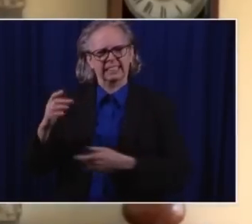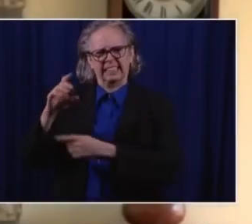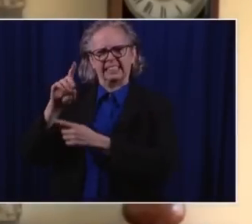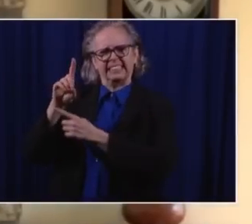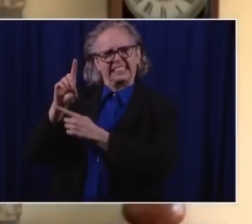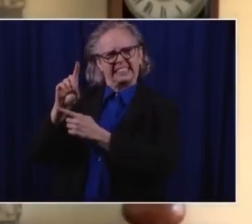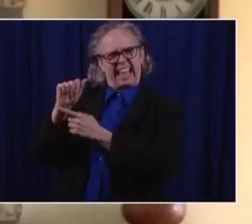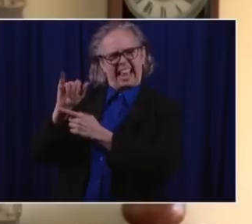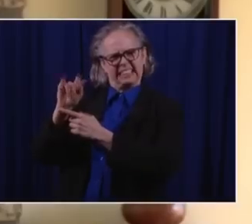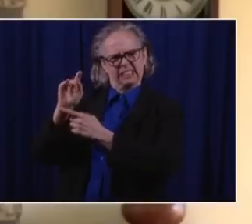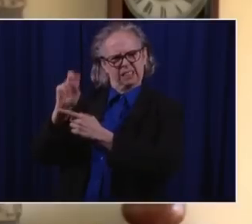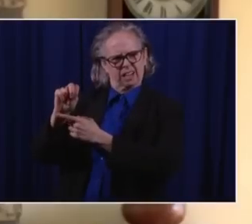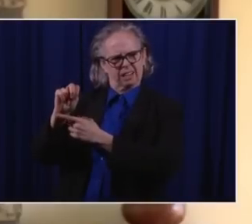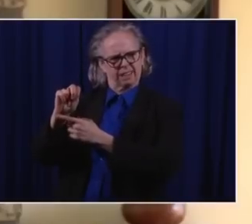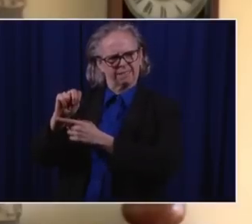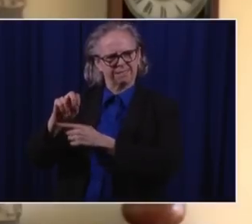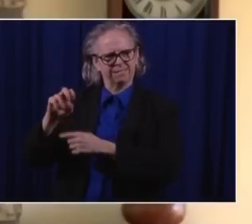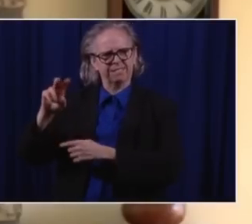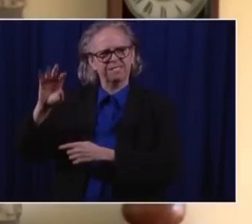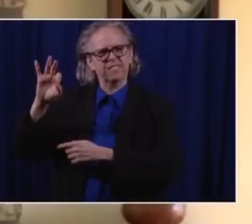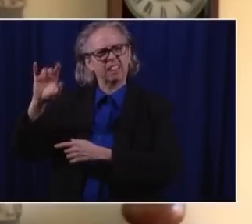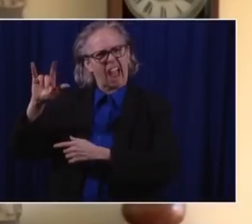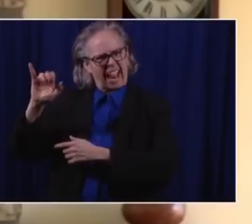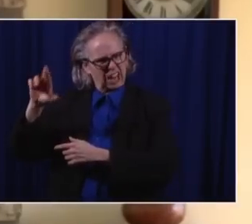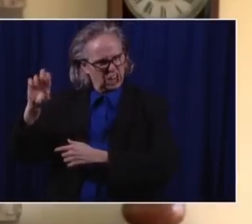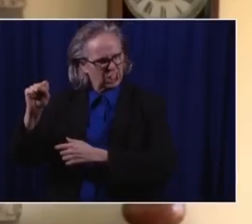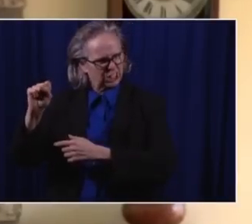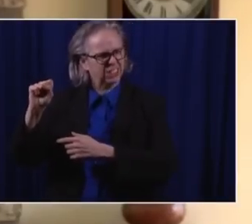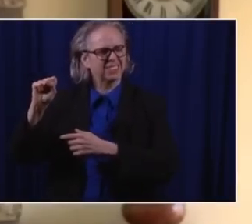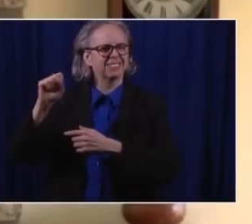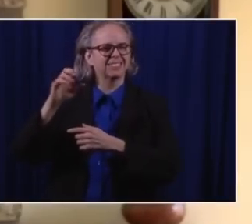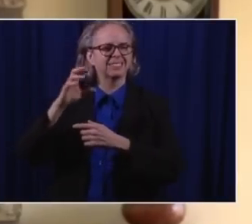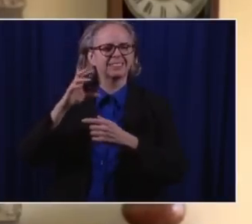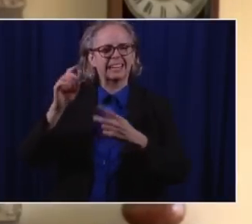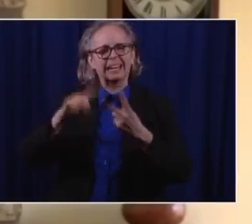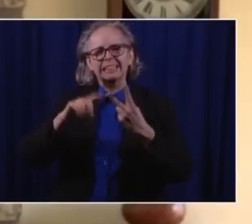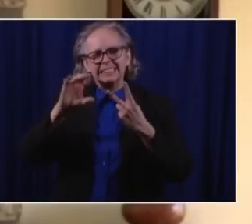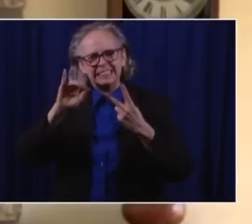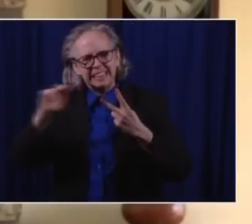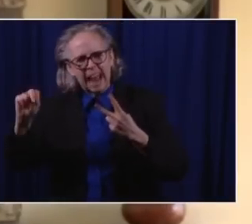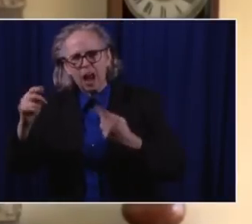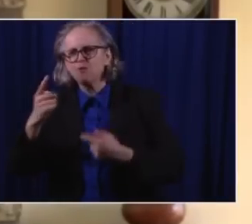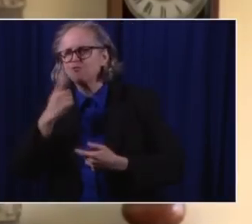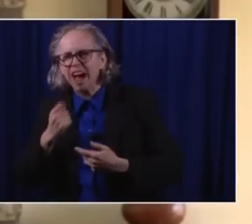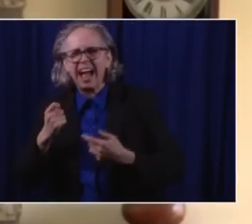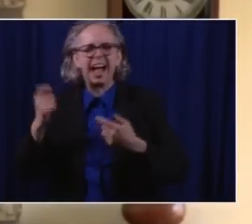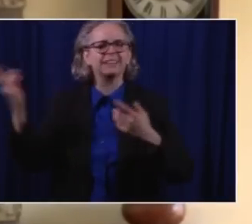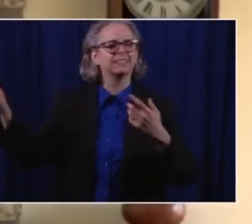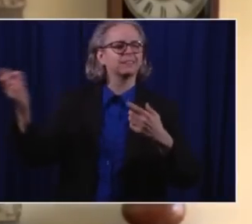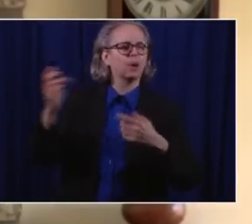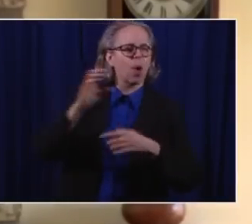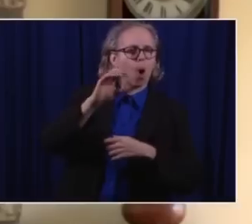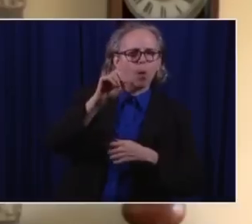sport's voice whio Channel 7 in Dayton. Miami Valley viewers have tuned into him for all that time to hear about the